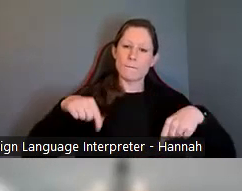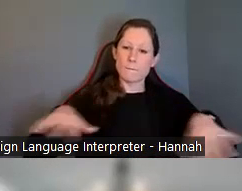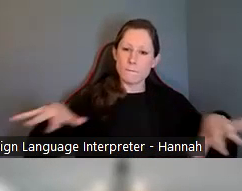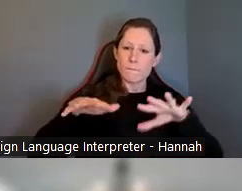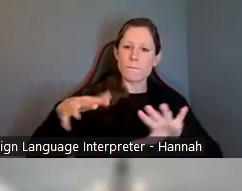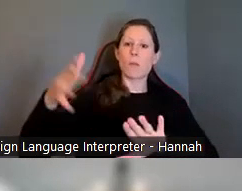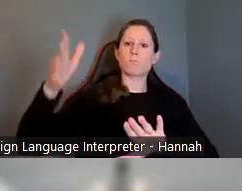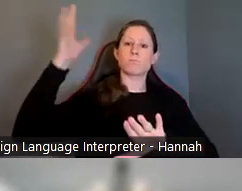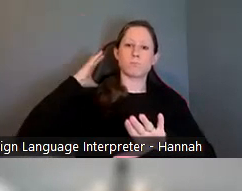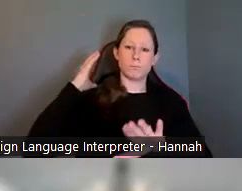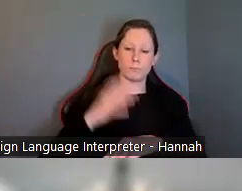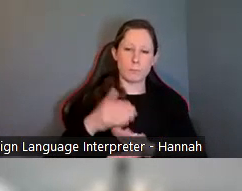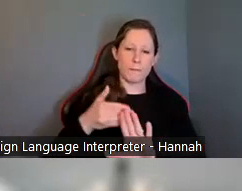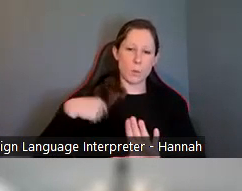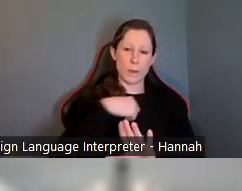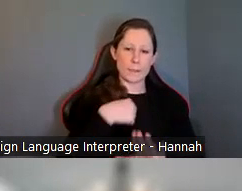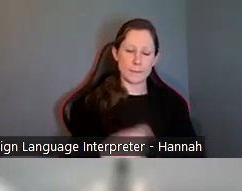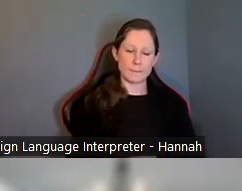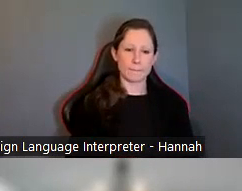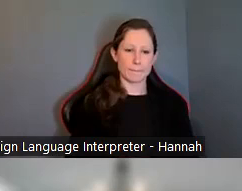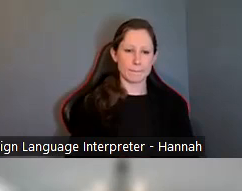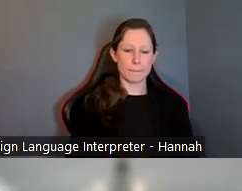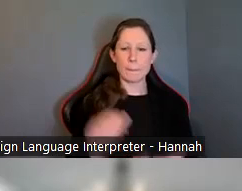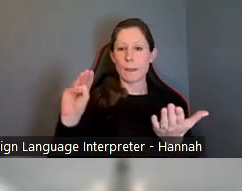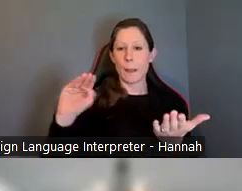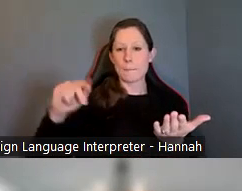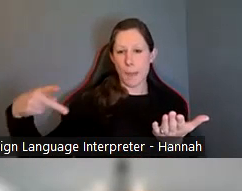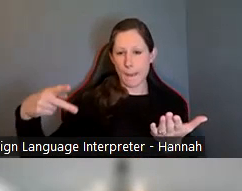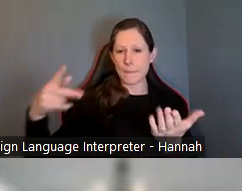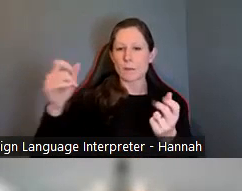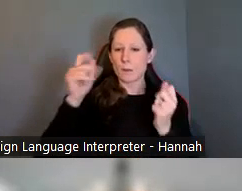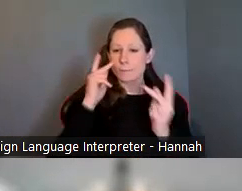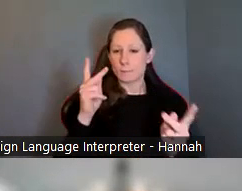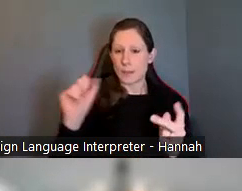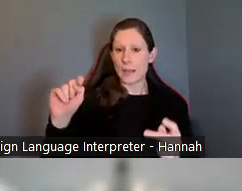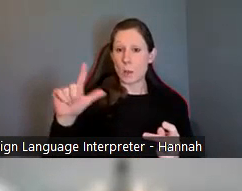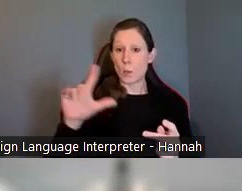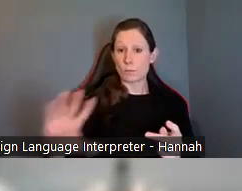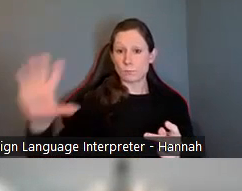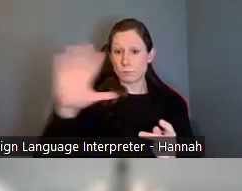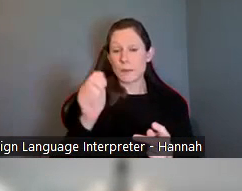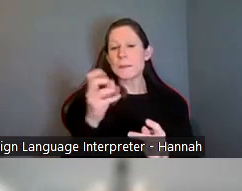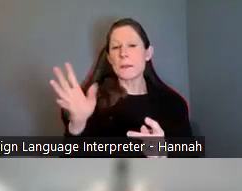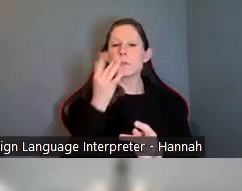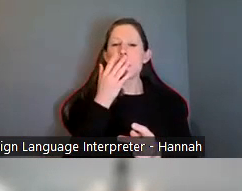this is a map of the St. Louis area with colors representing a